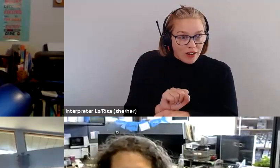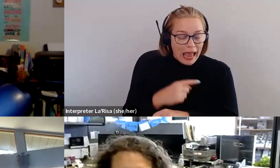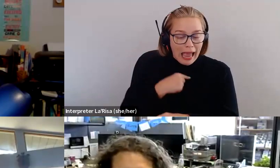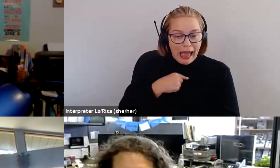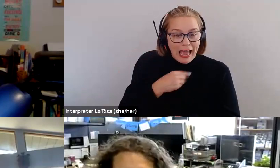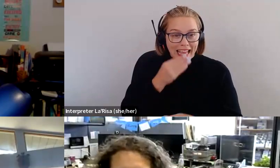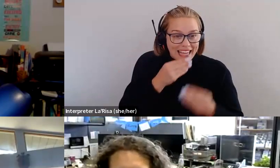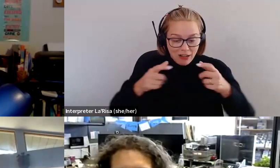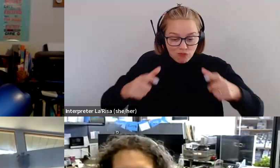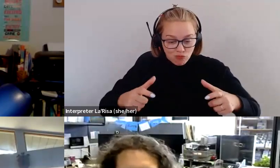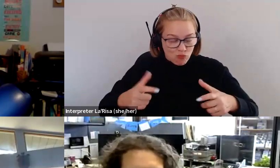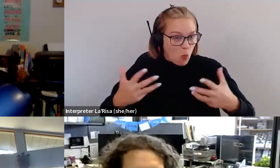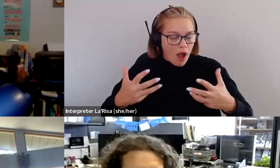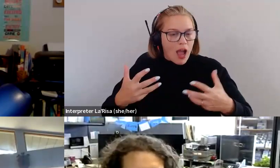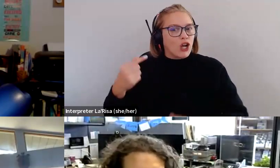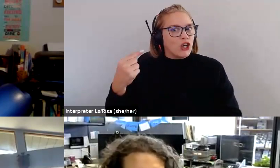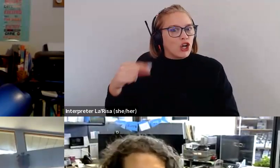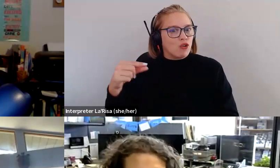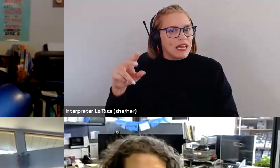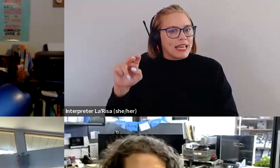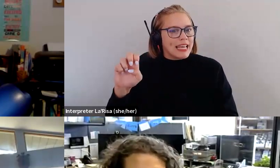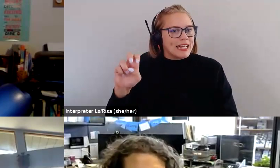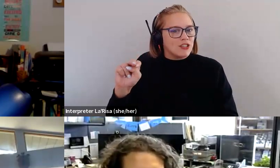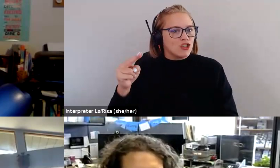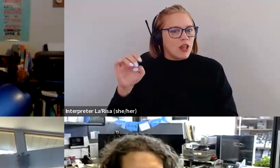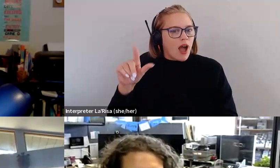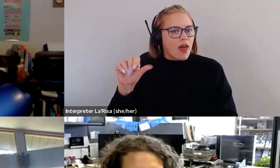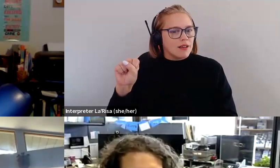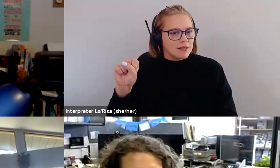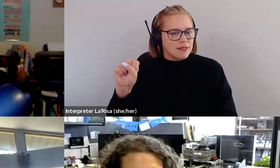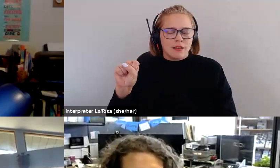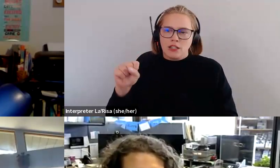I was in Santa Fe a few months ago for work and I had the best